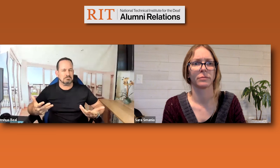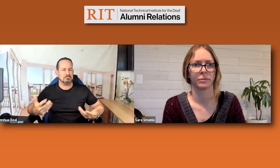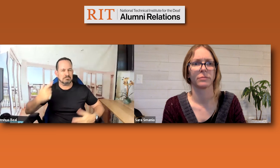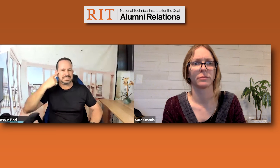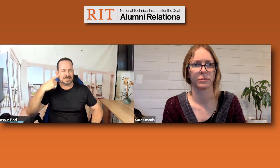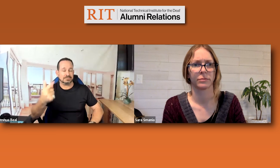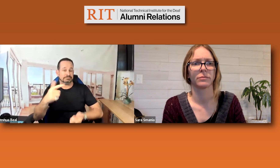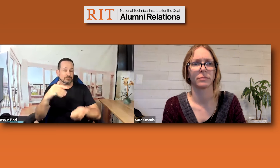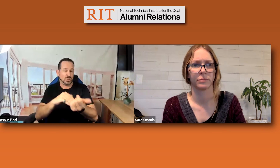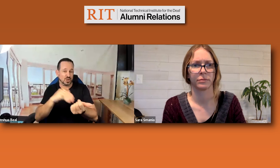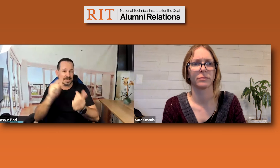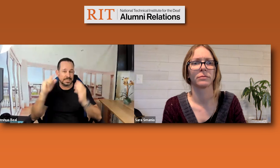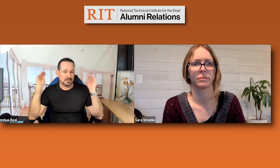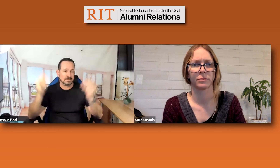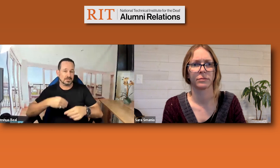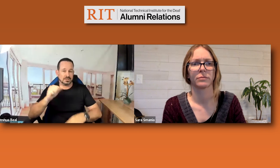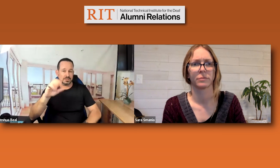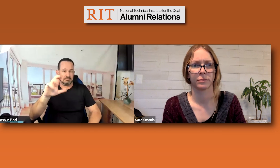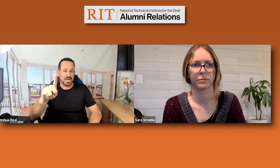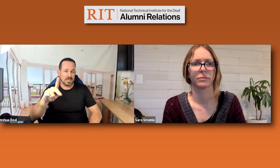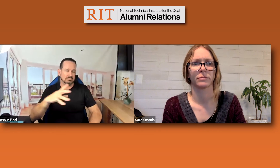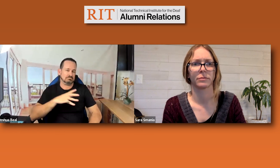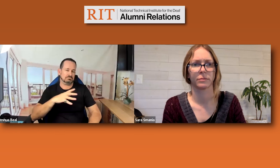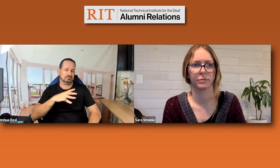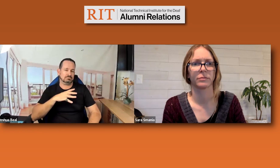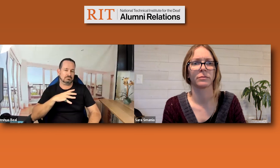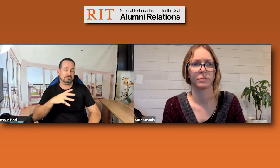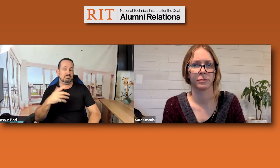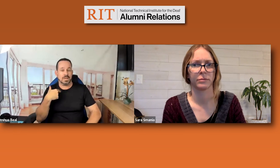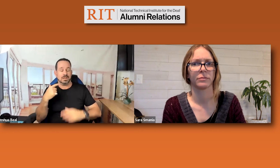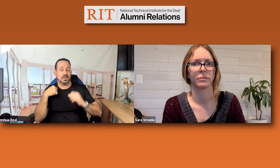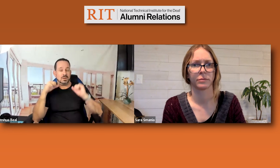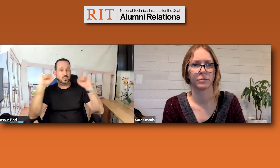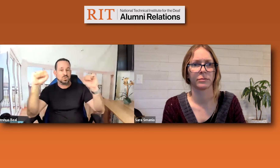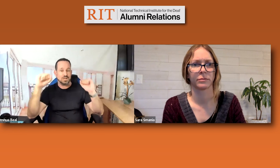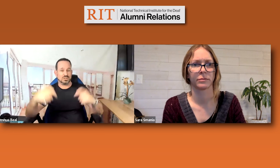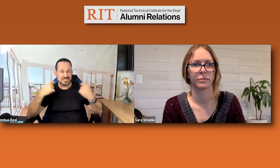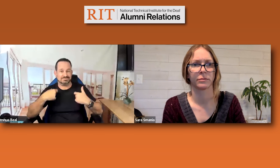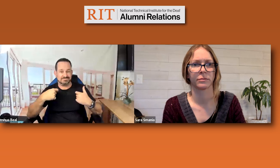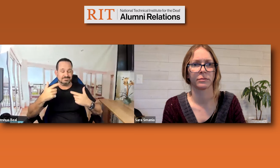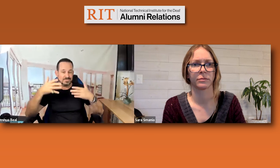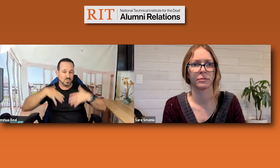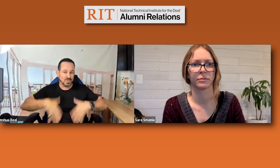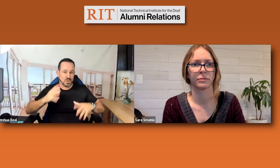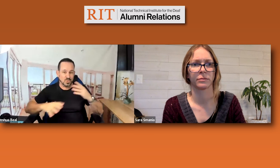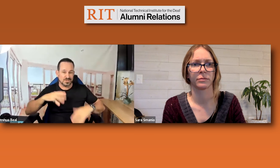But think about people who work in the medical industry. They have scrubs. Or if you work at a gym and you have to have